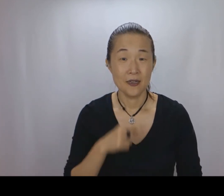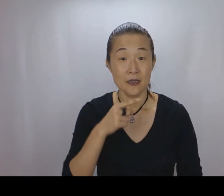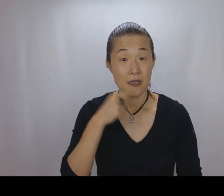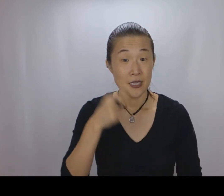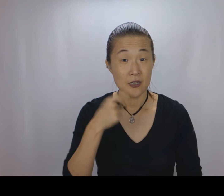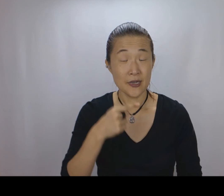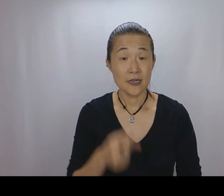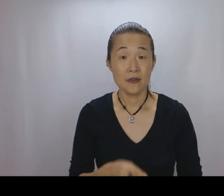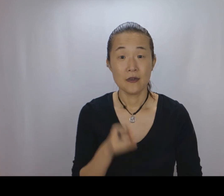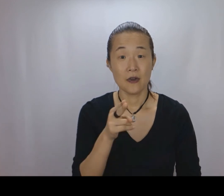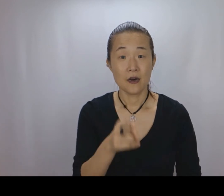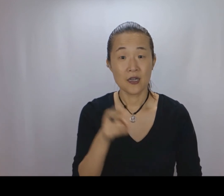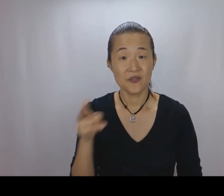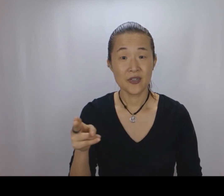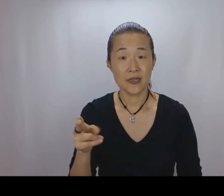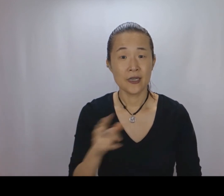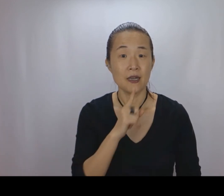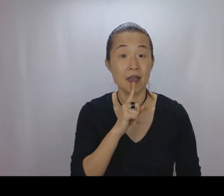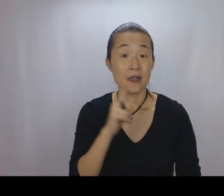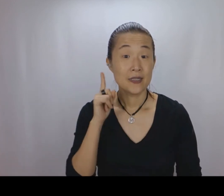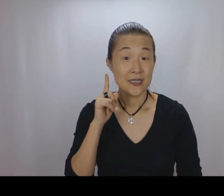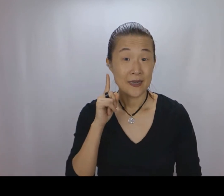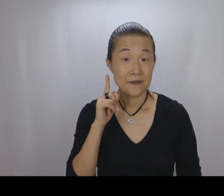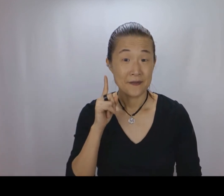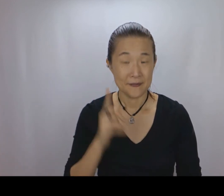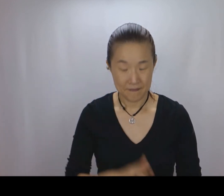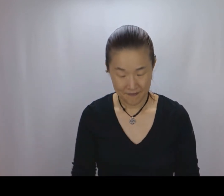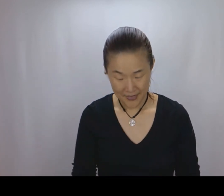Hearing, hard-of-hearing deaf.